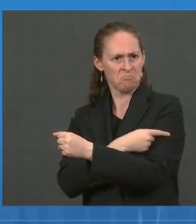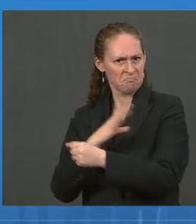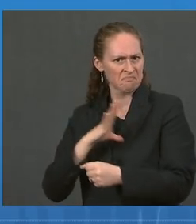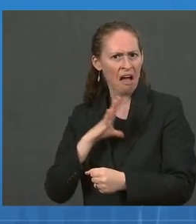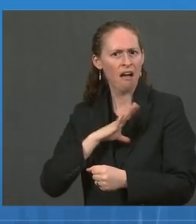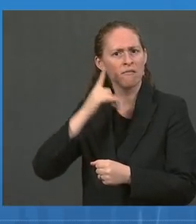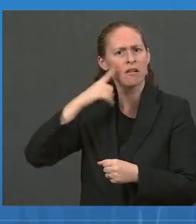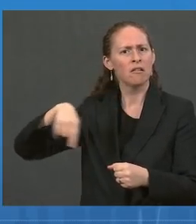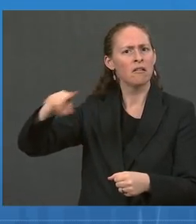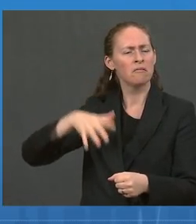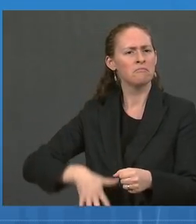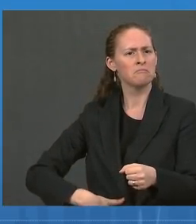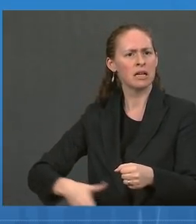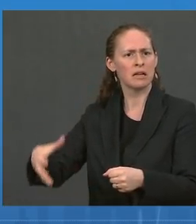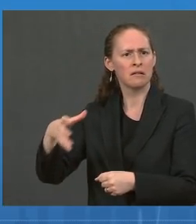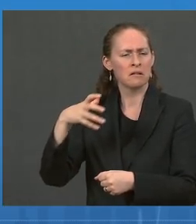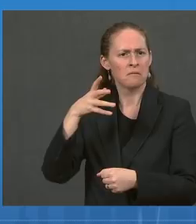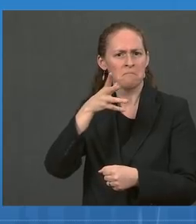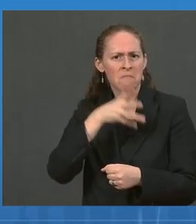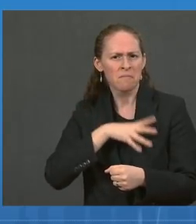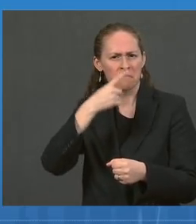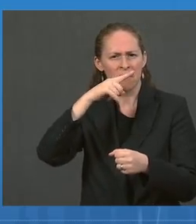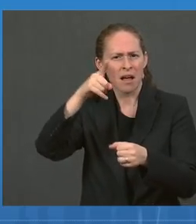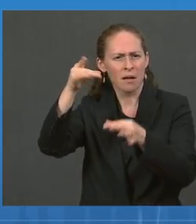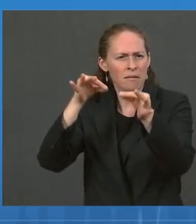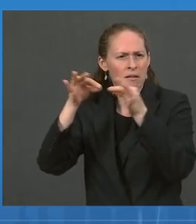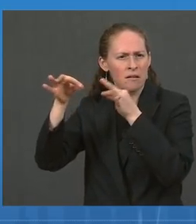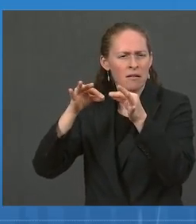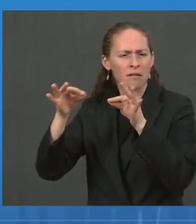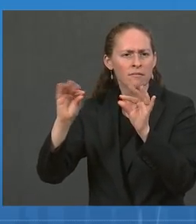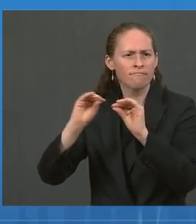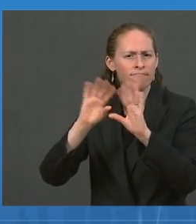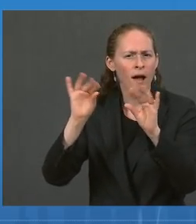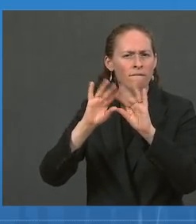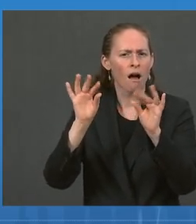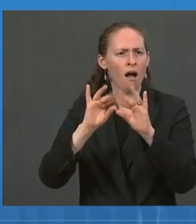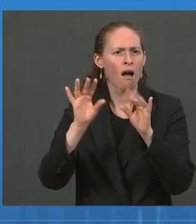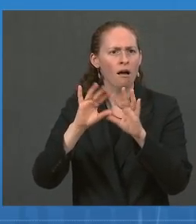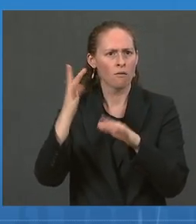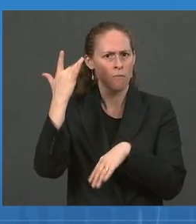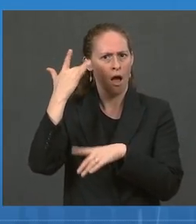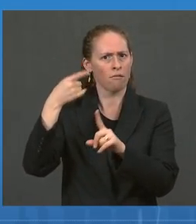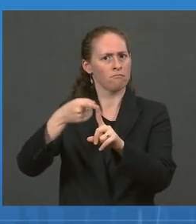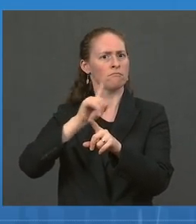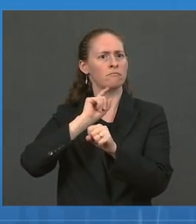but I'm wondering if you can just lend your voice more to explaining to people who have concerns over pregnant women